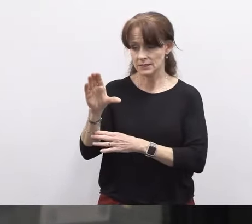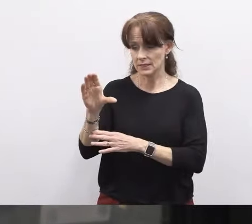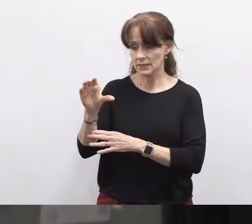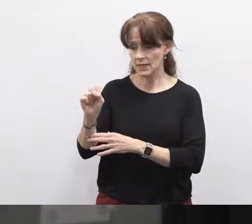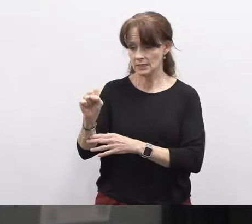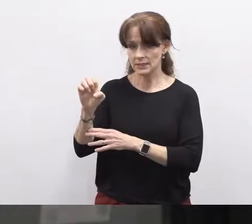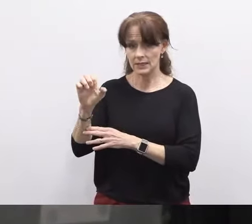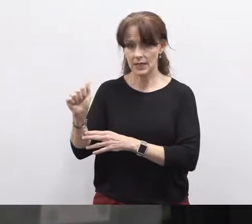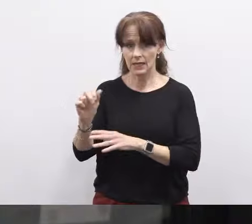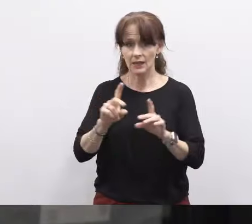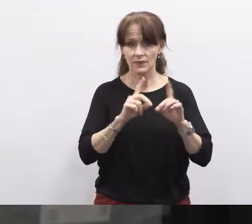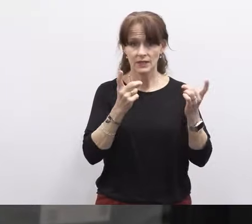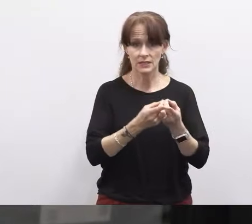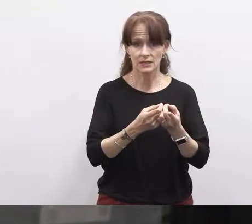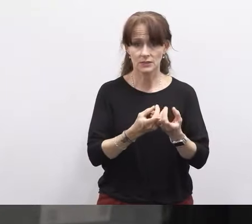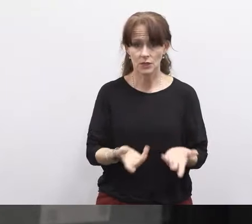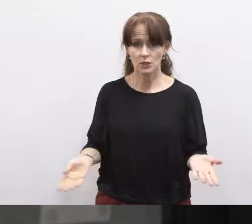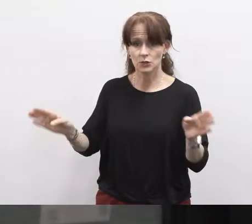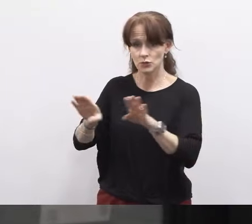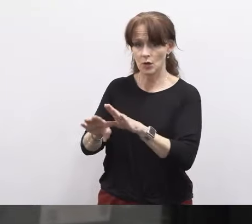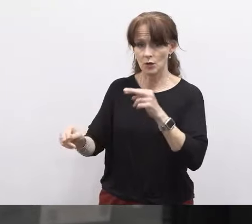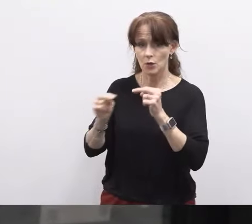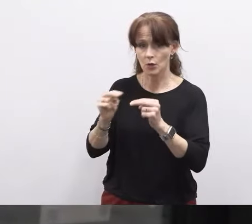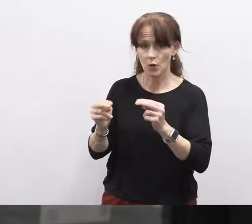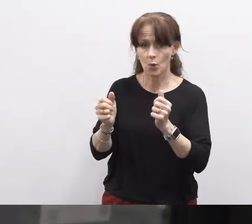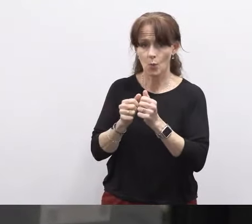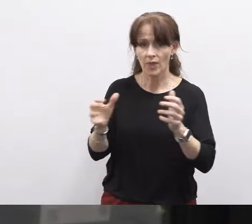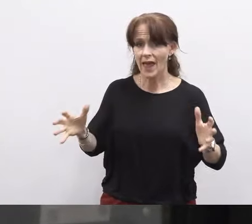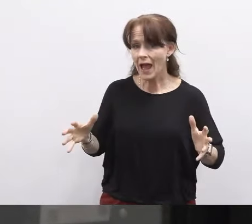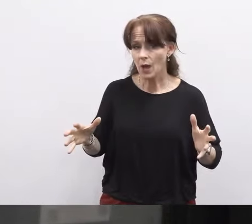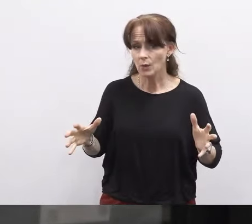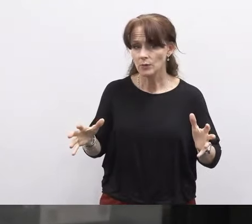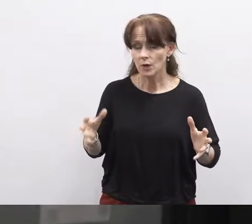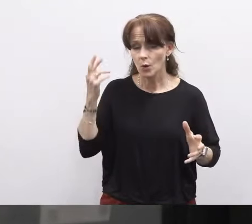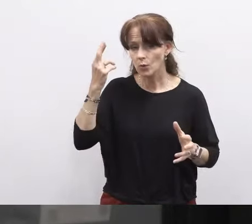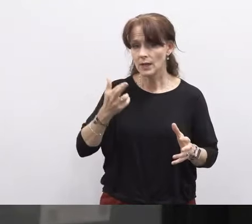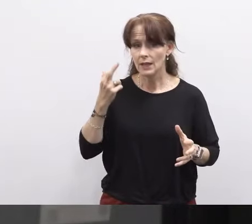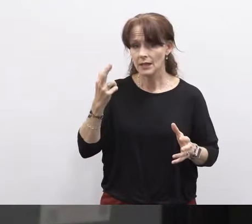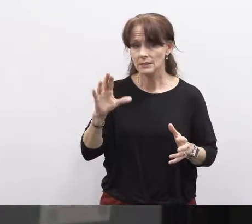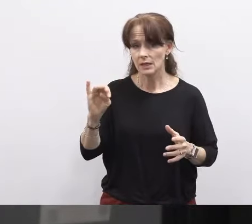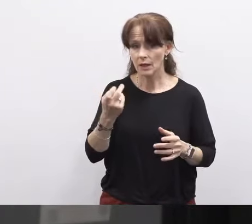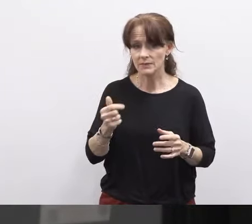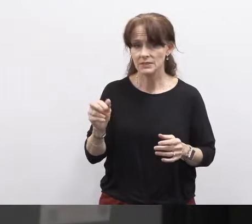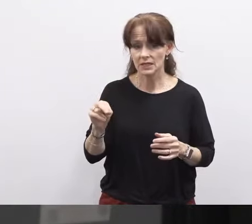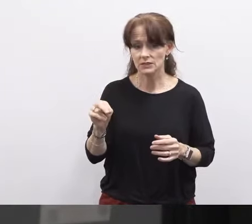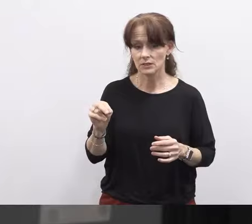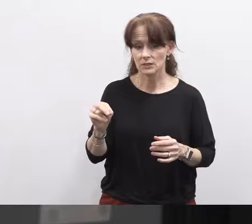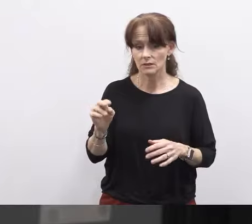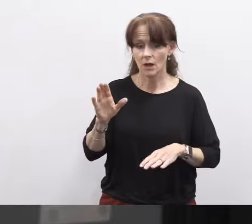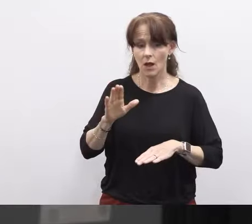The district tried to shut down negotiations without first realizing compensation was at on the table